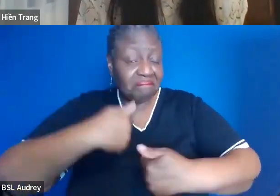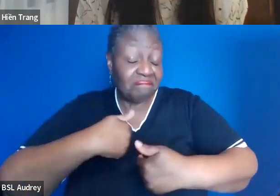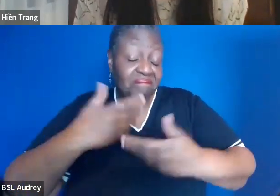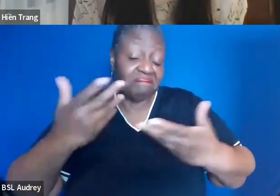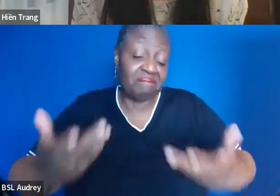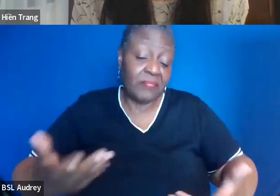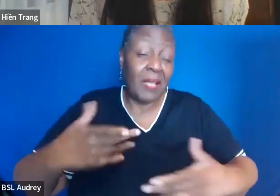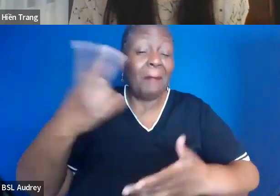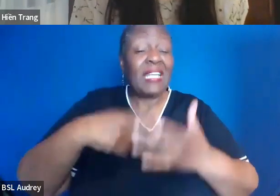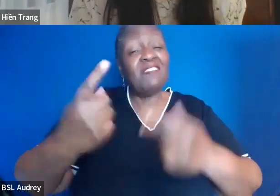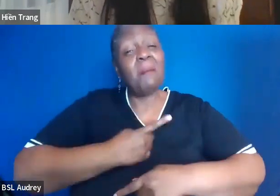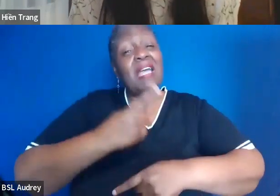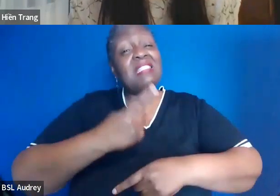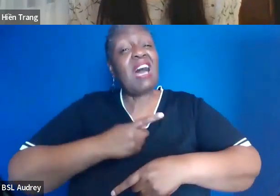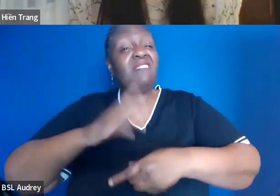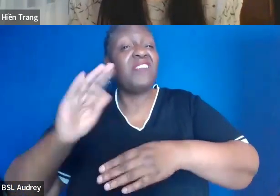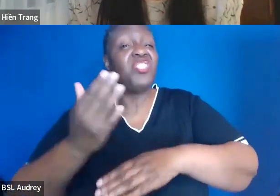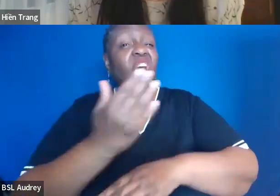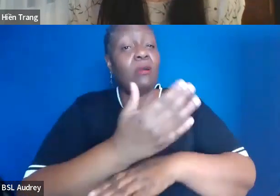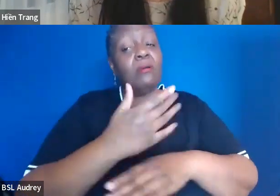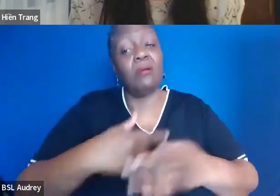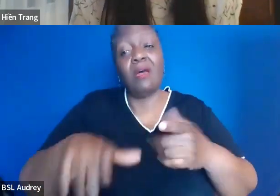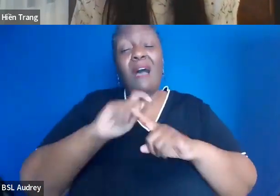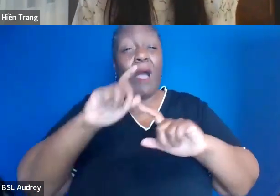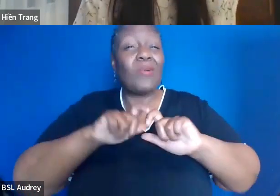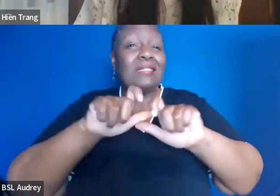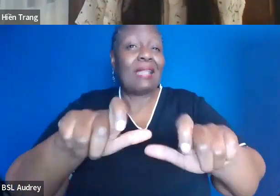But if I were a shark, I would write still.